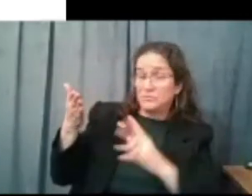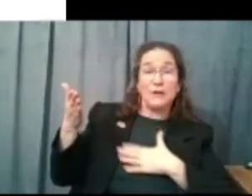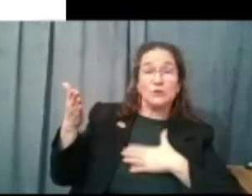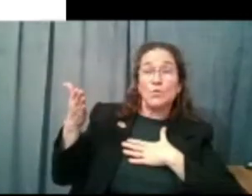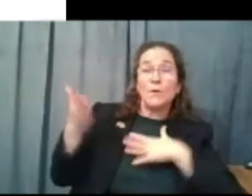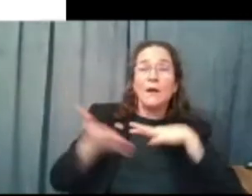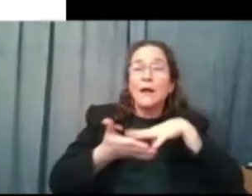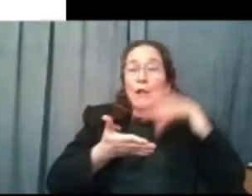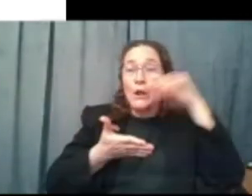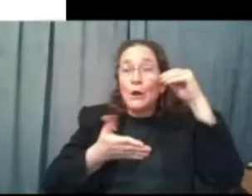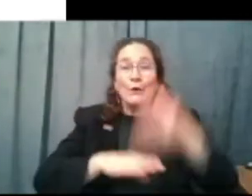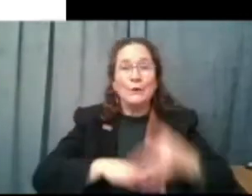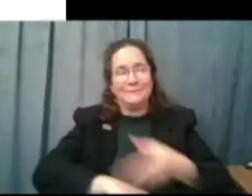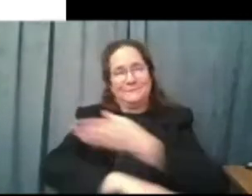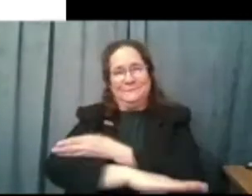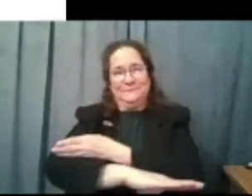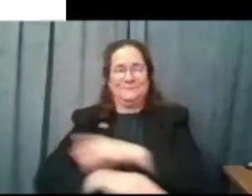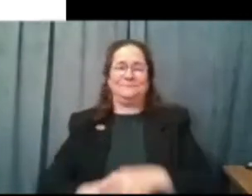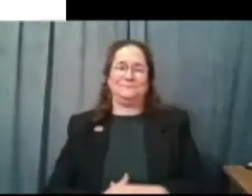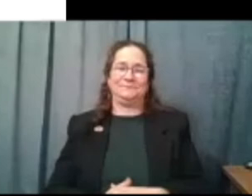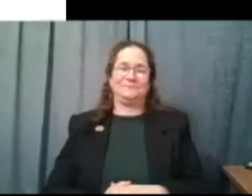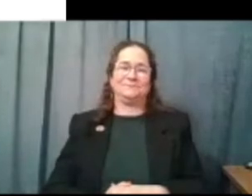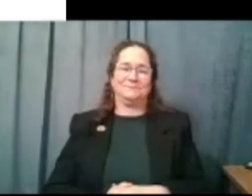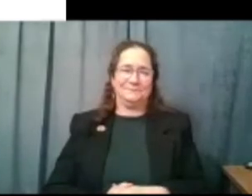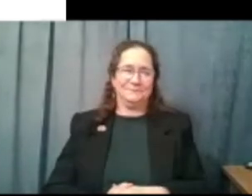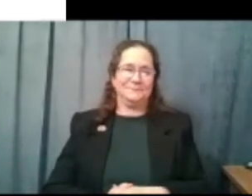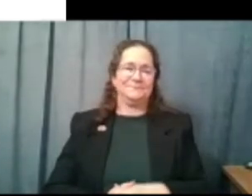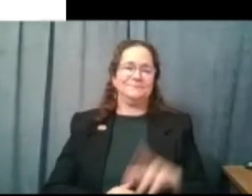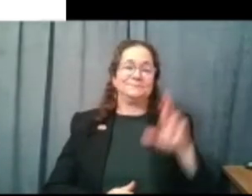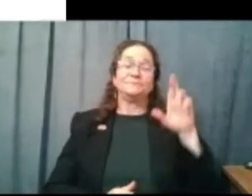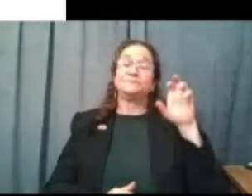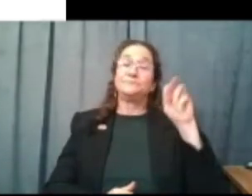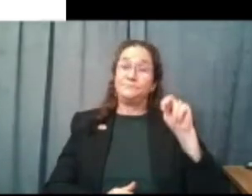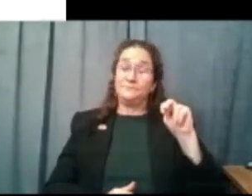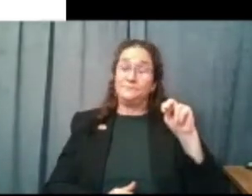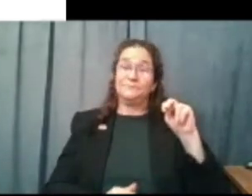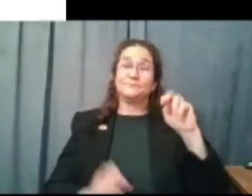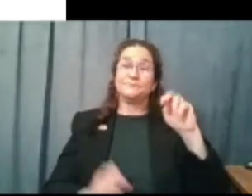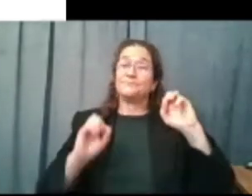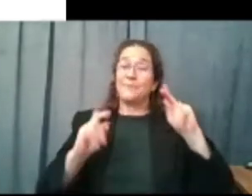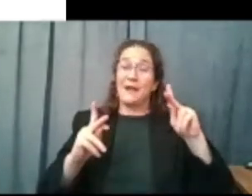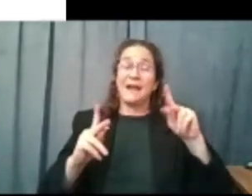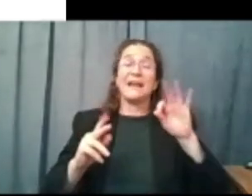OK, for those of you that might be driving in the car,